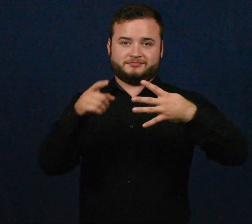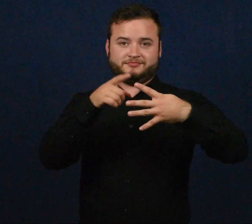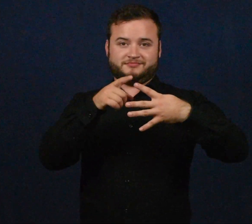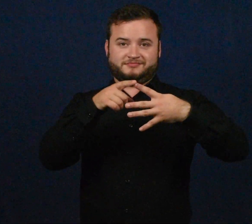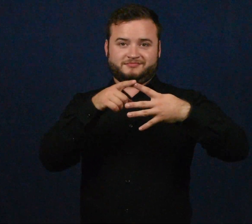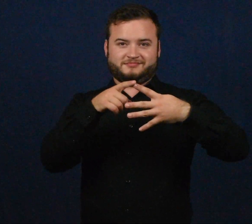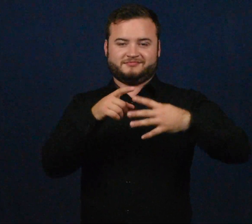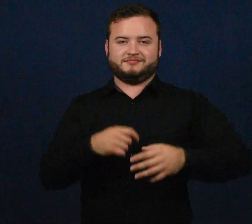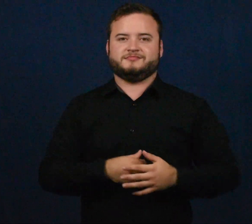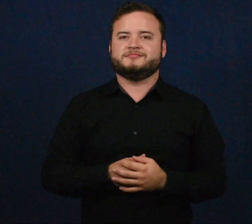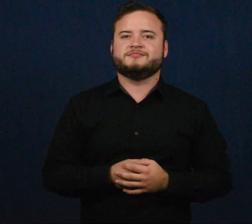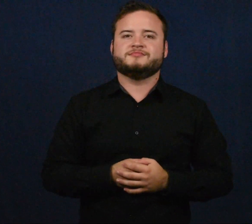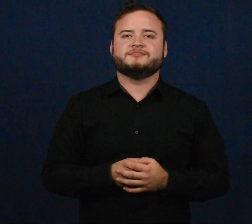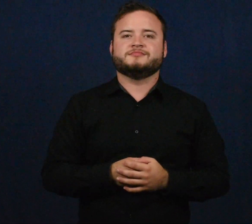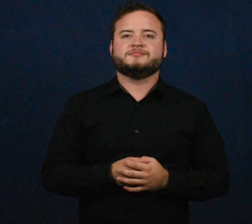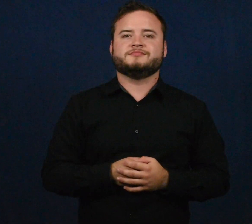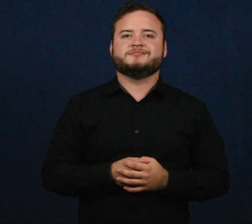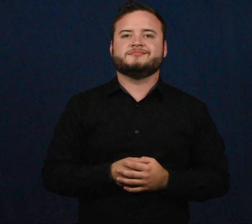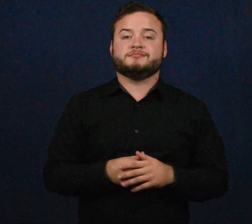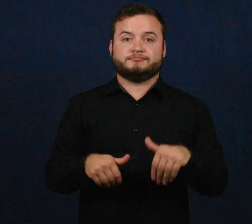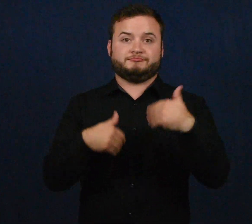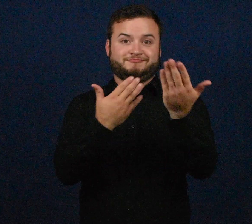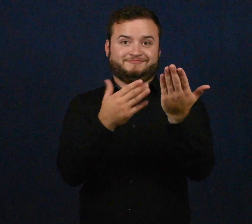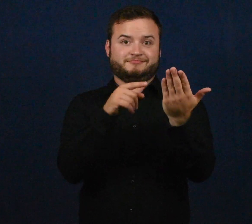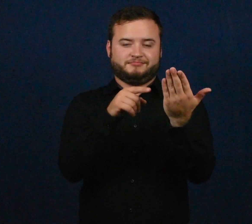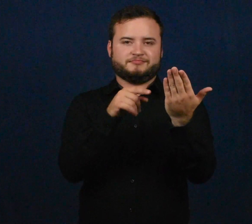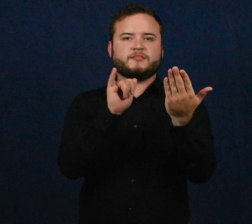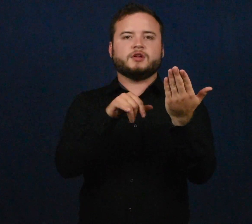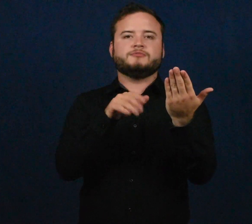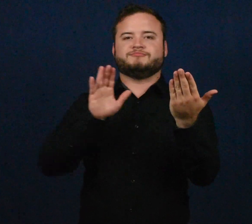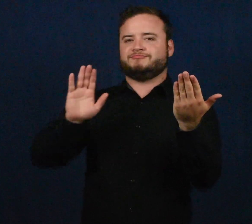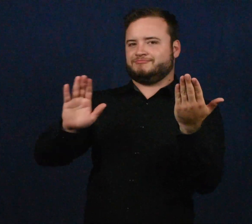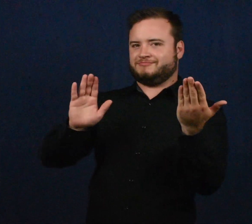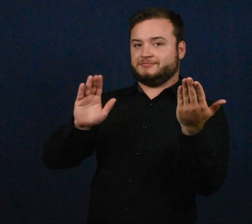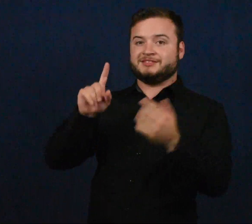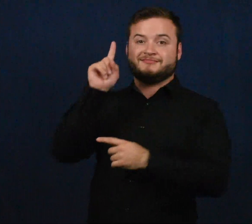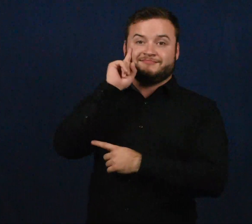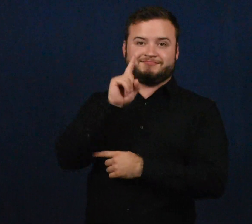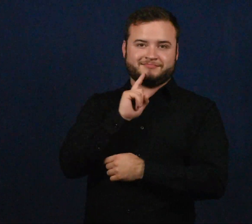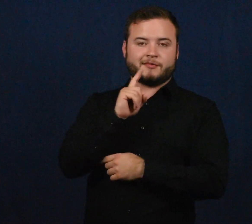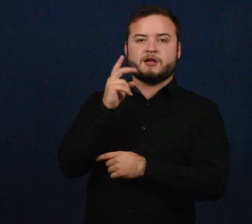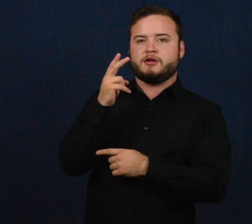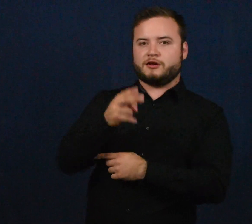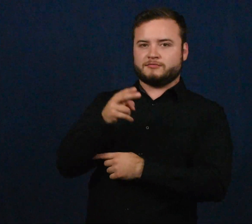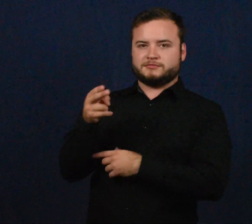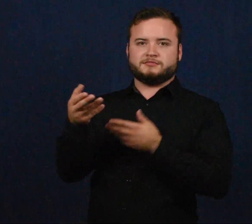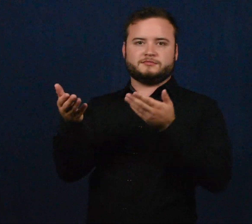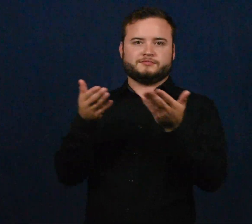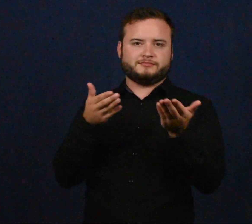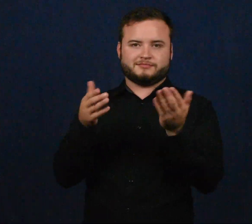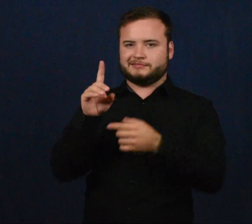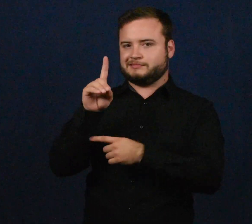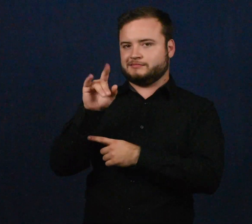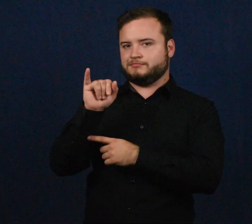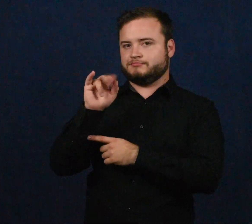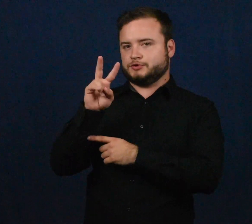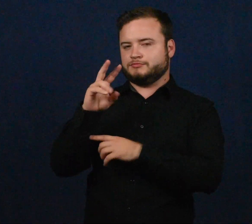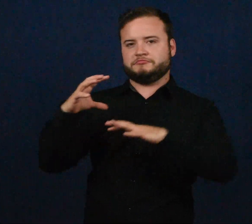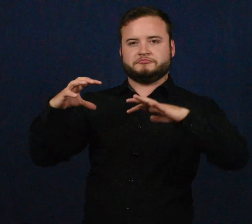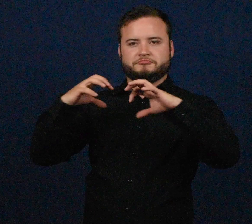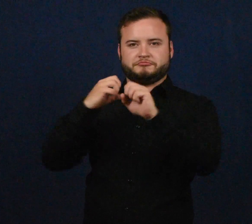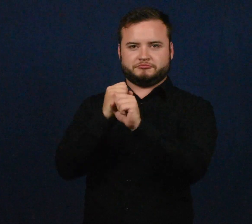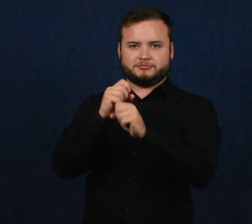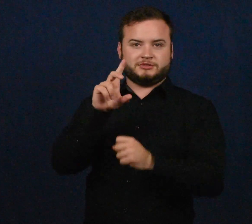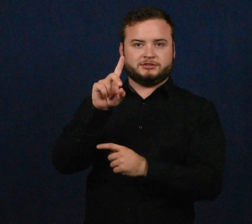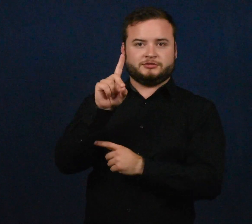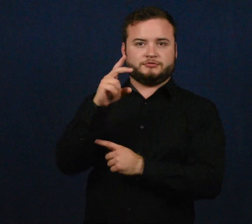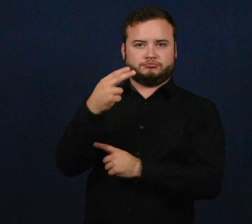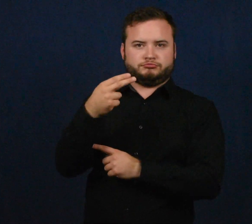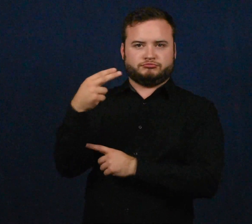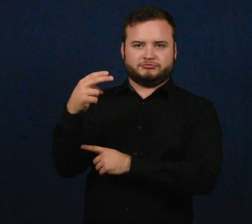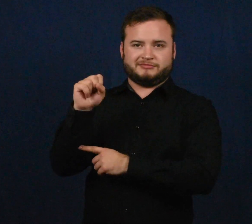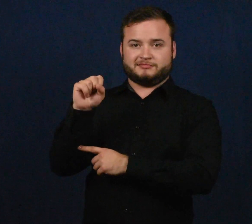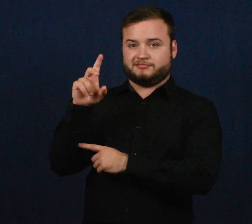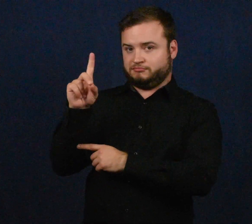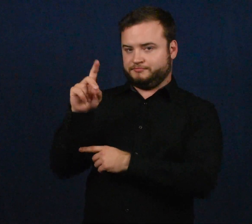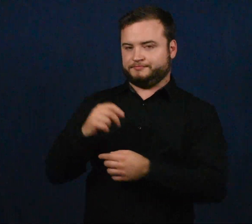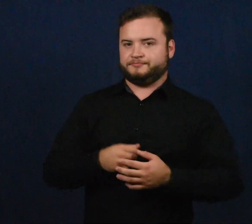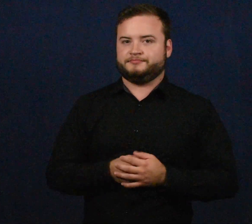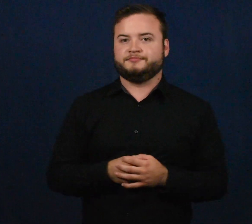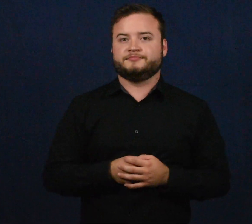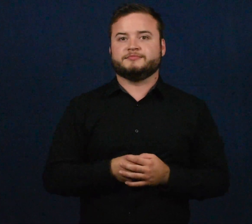Deaf and Hard of Hearing Services Division (DHHSD)